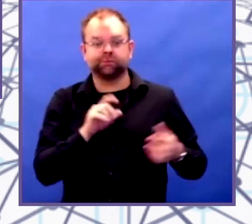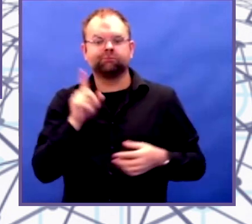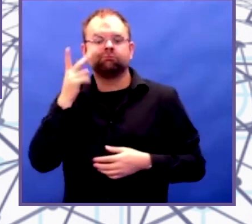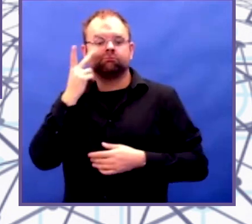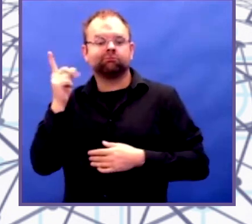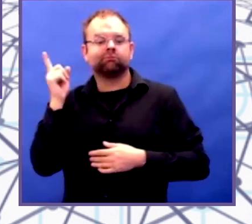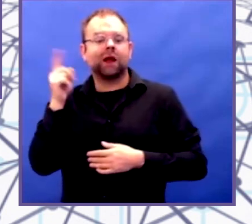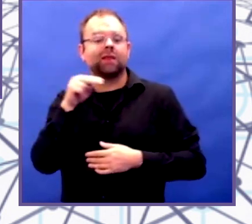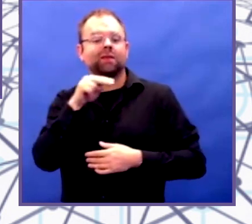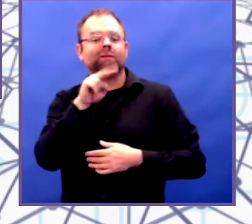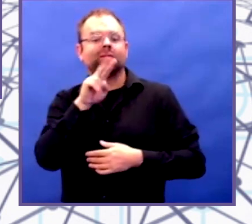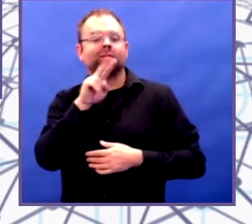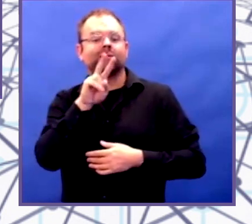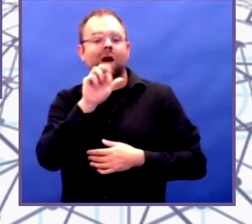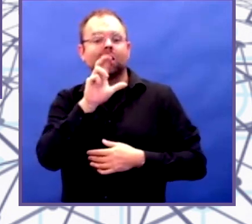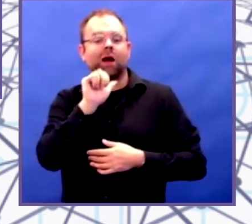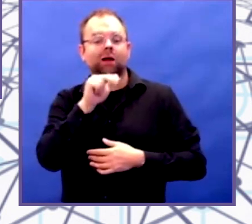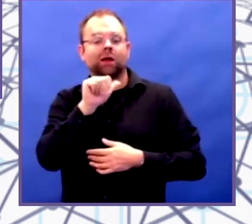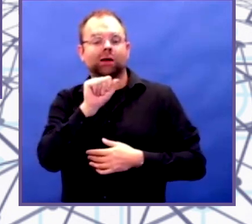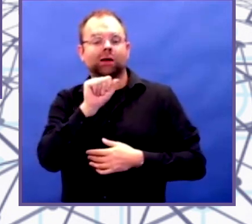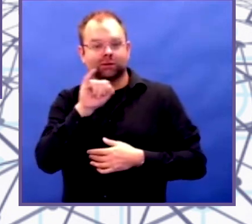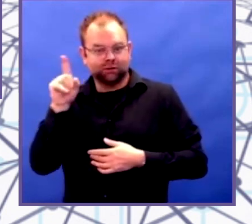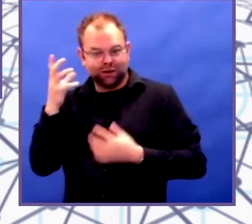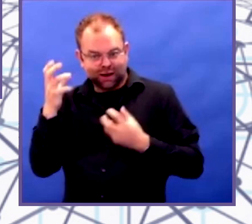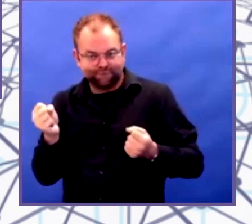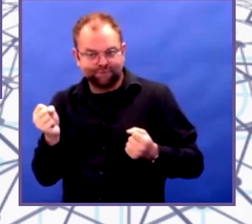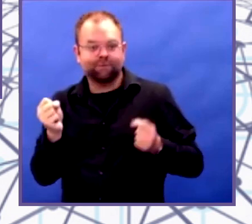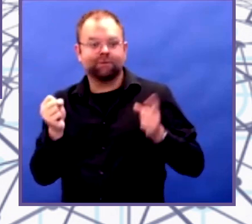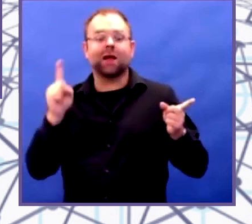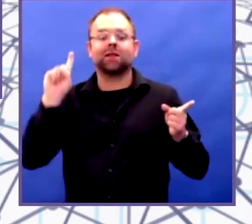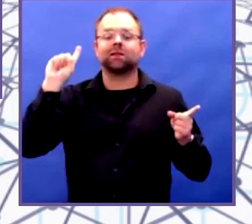Freetown in Sierra Leone is highlighted with our key partners there.